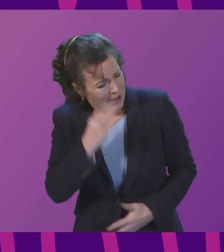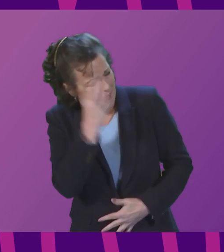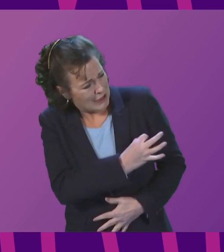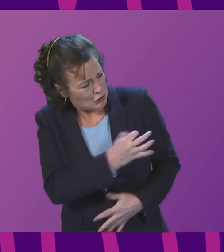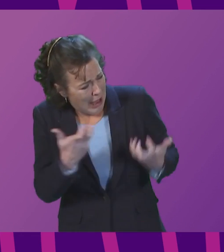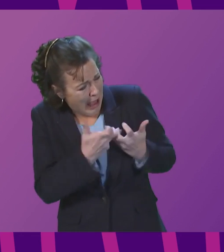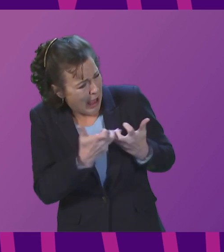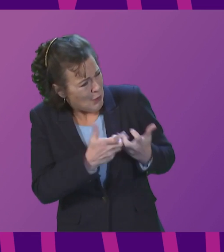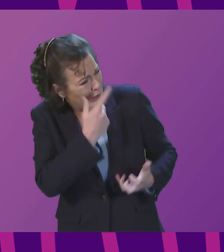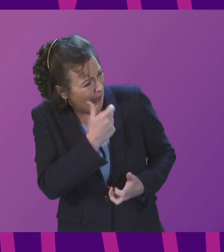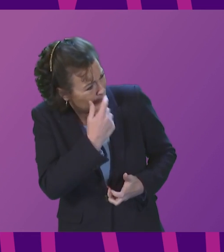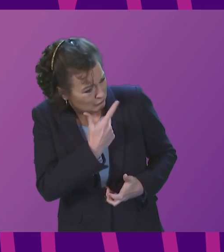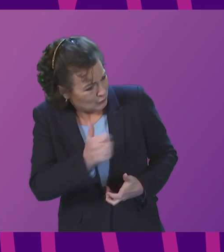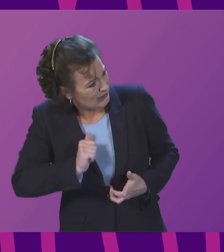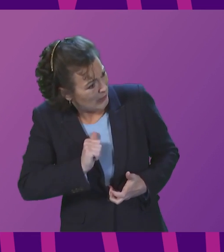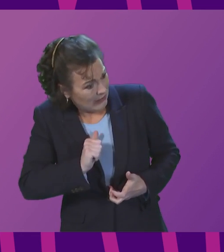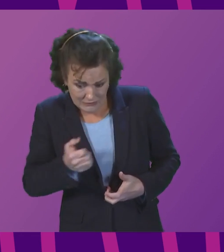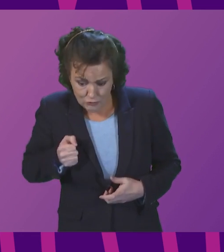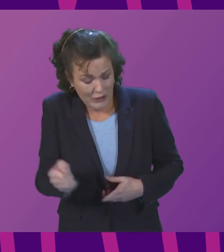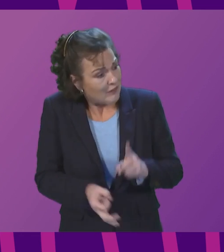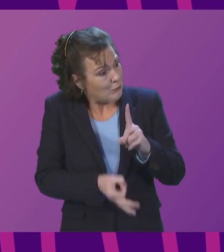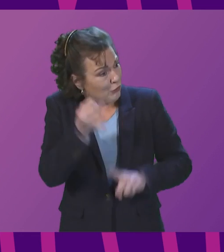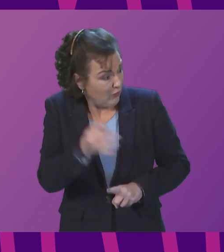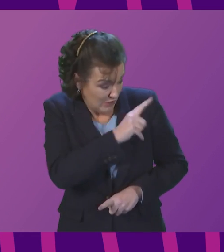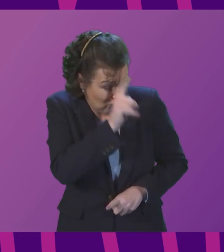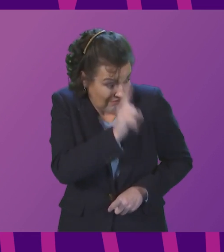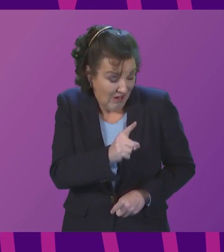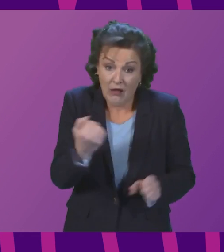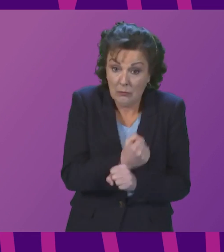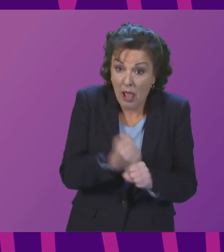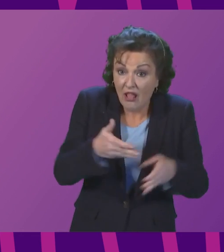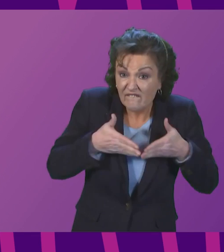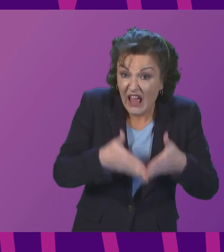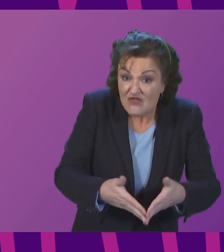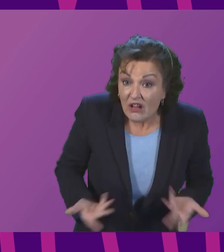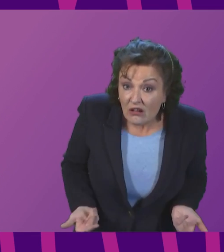cannot even build a ferry, which launches ferries with painted-on windows and which